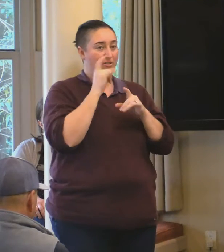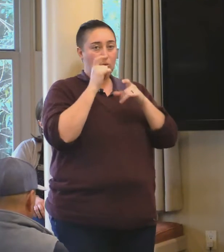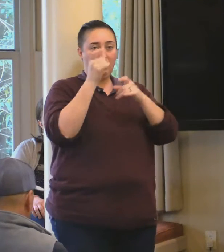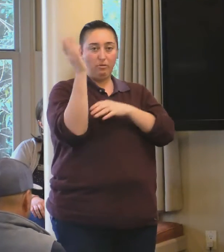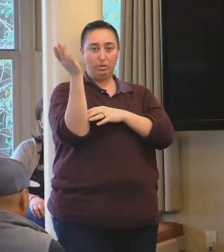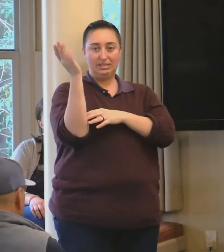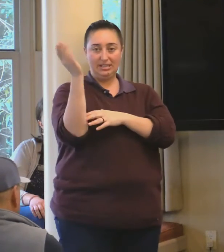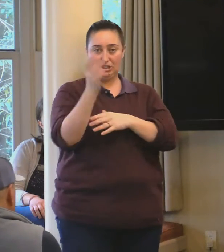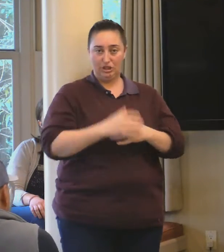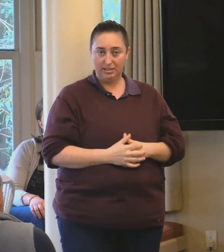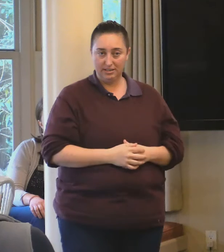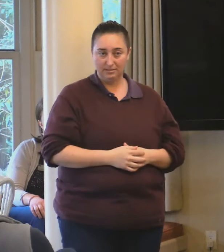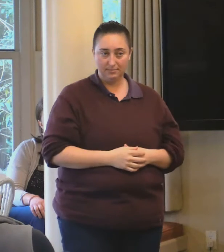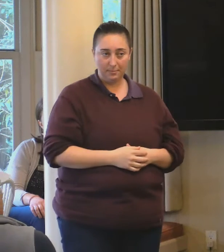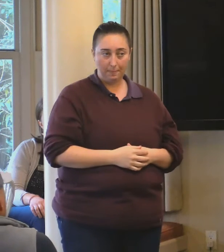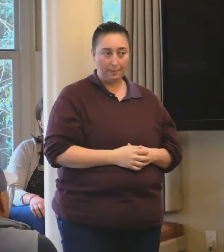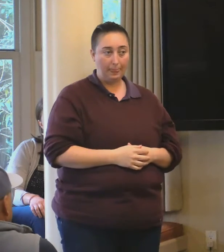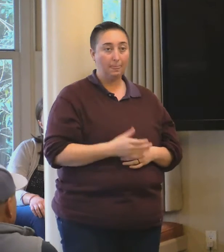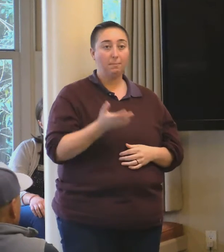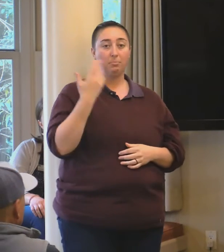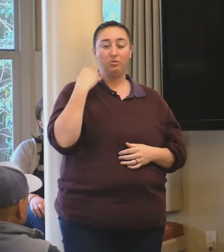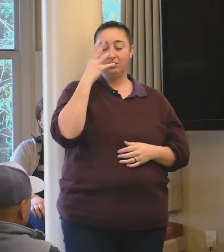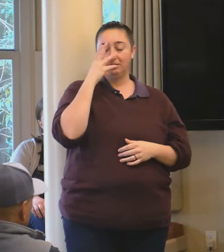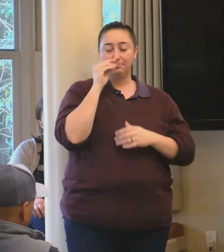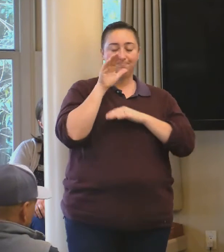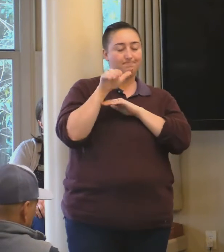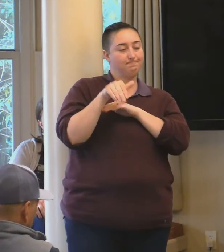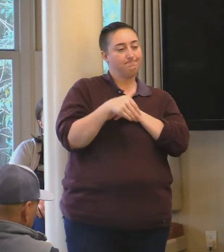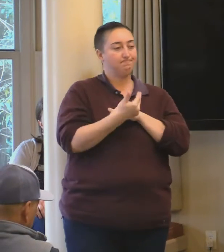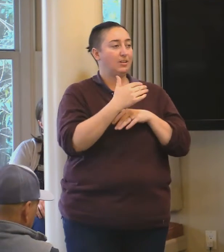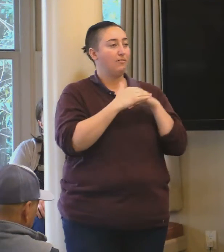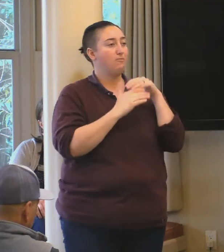charge of a meeting or have to give a presentation. We used to sleep through the night.